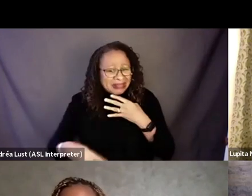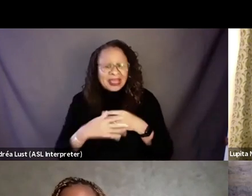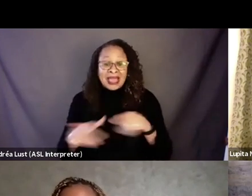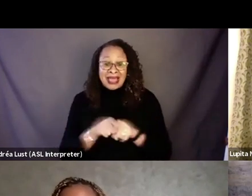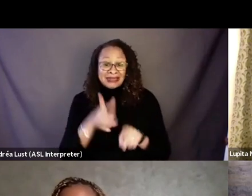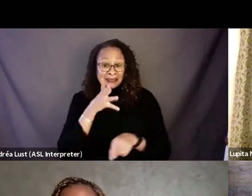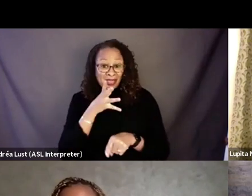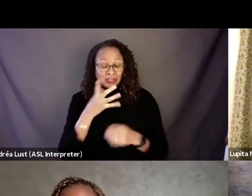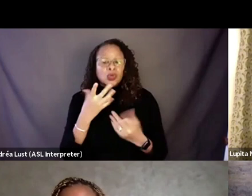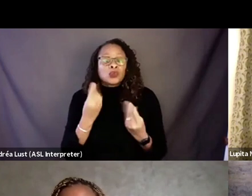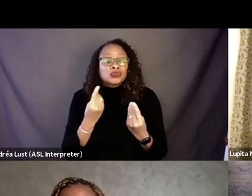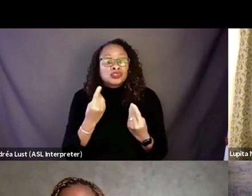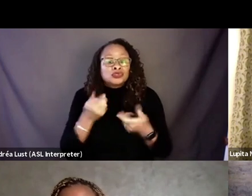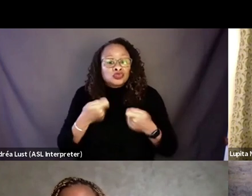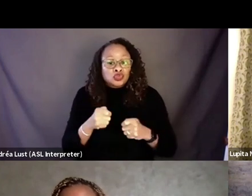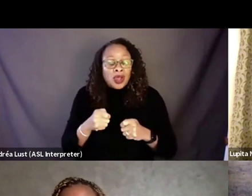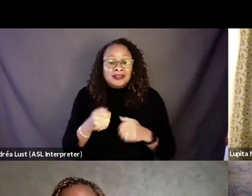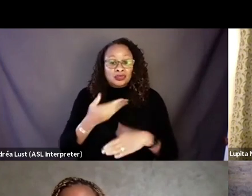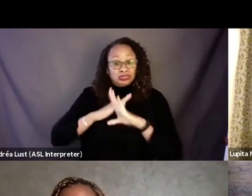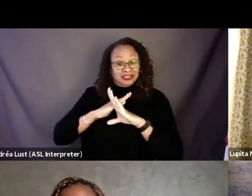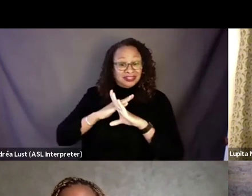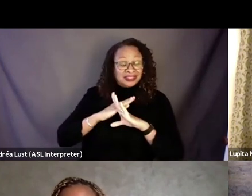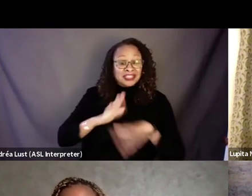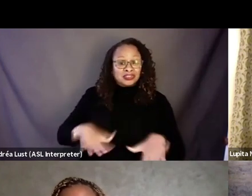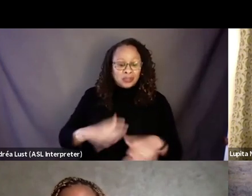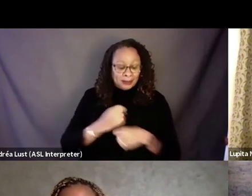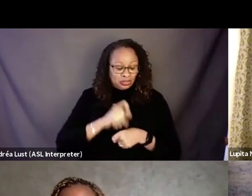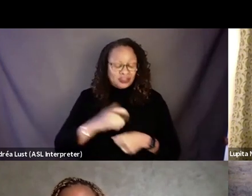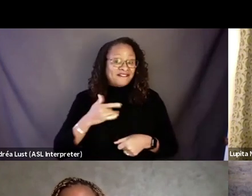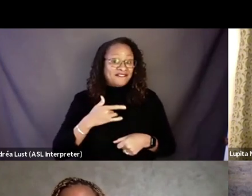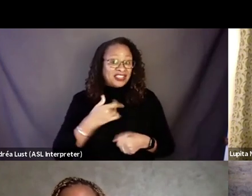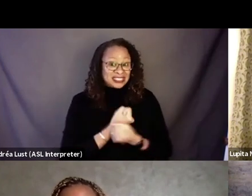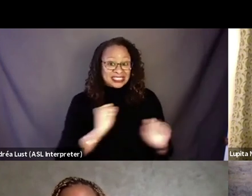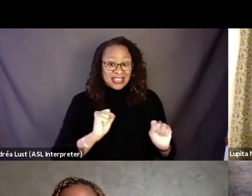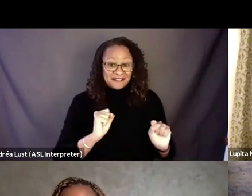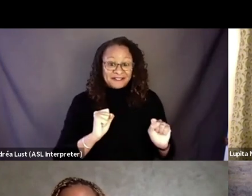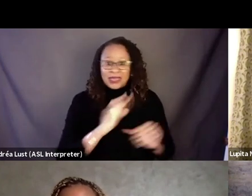and keep the children feeling safe and secure in the midst of all this storm.